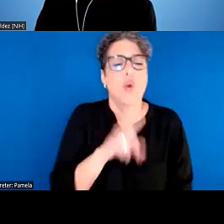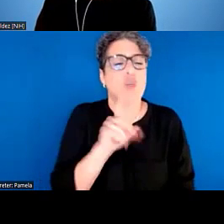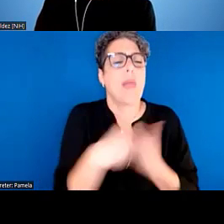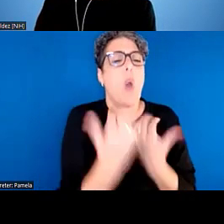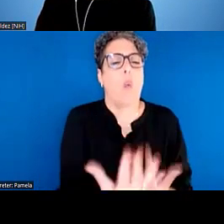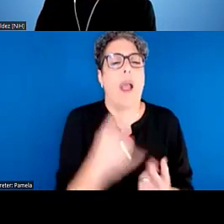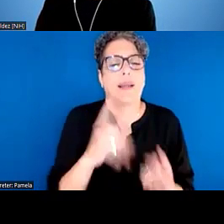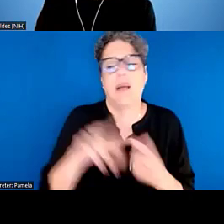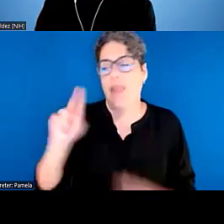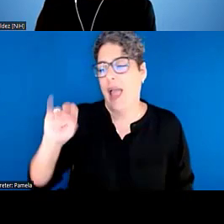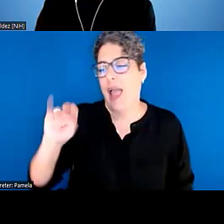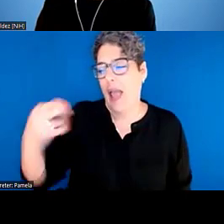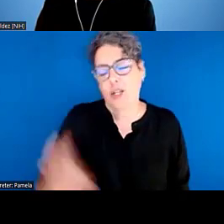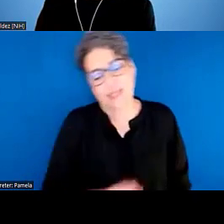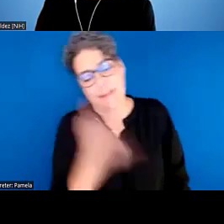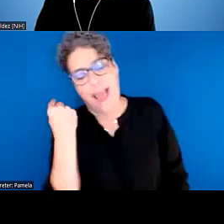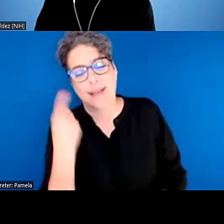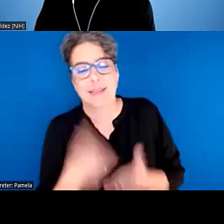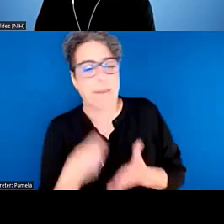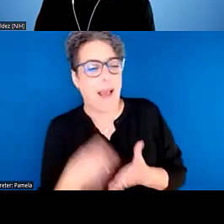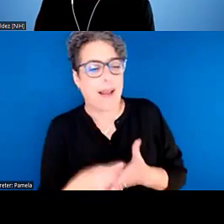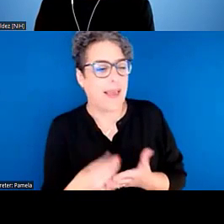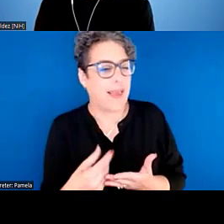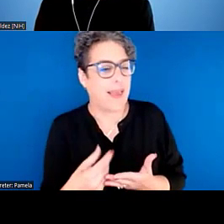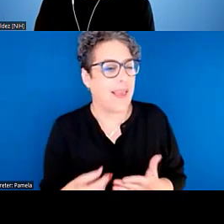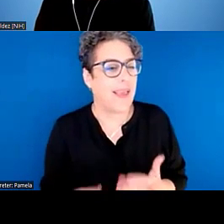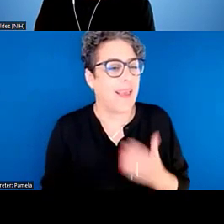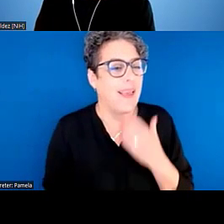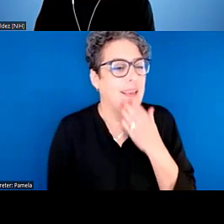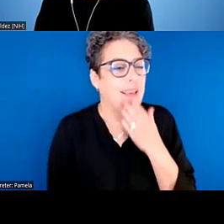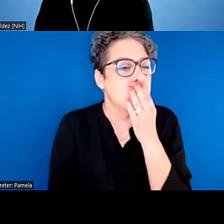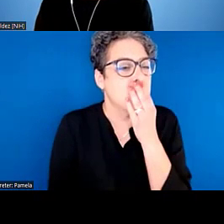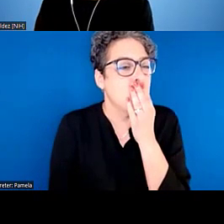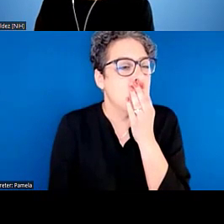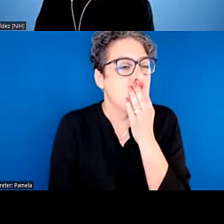Any hands? I don't see any hands yet.